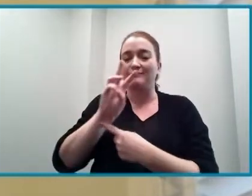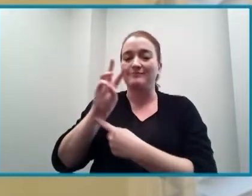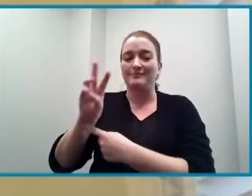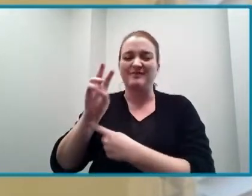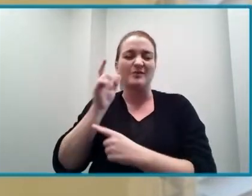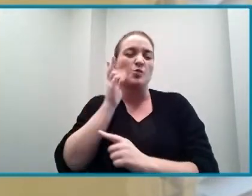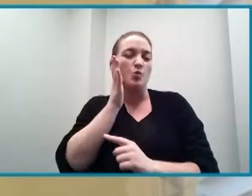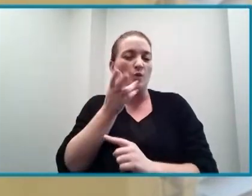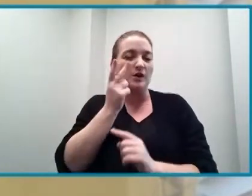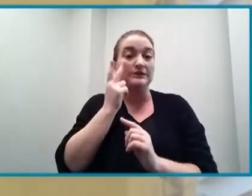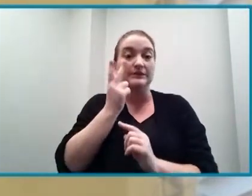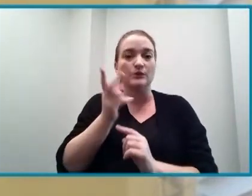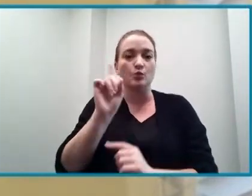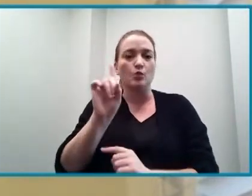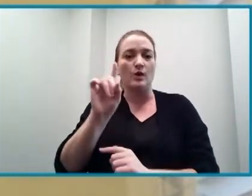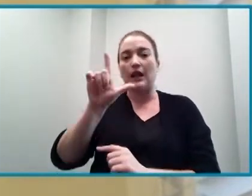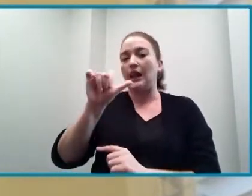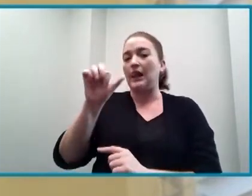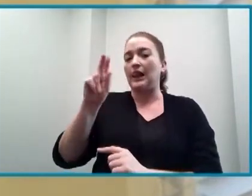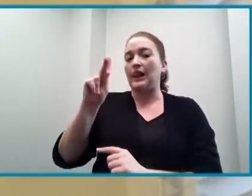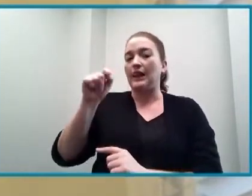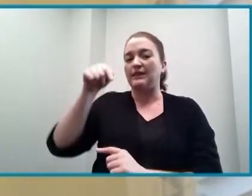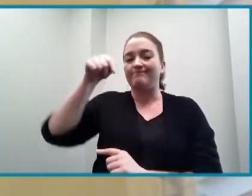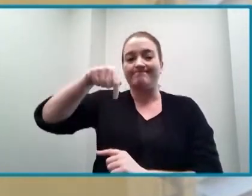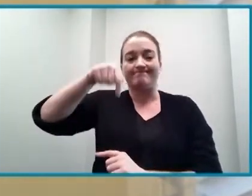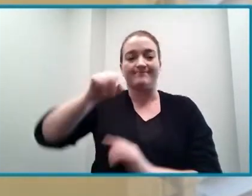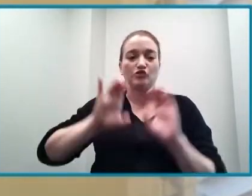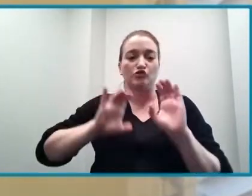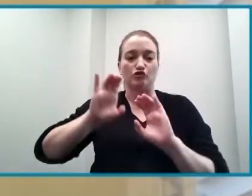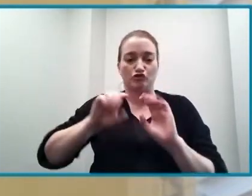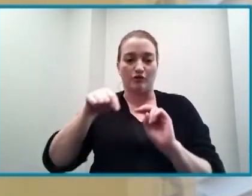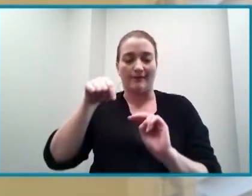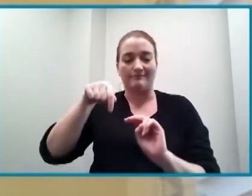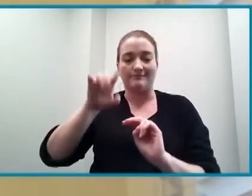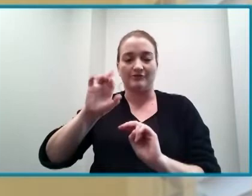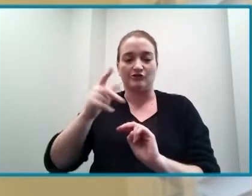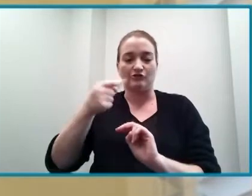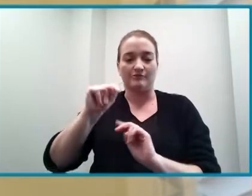But a few outcomes to keep in mind as you're listening today. Networked organizations: